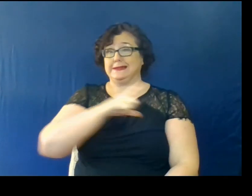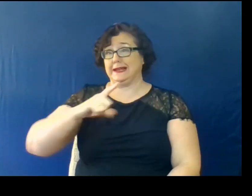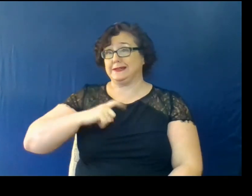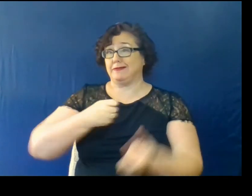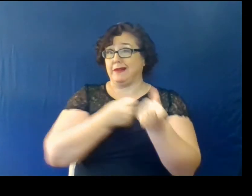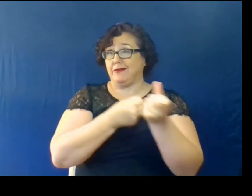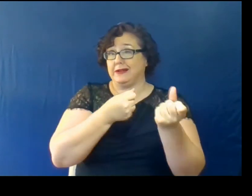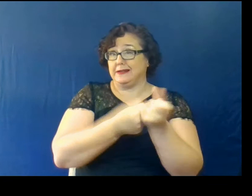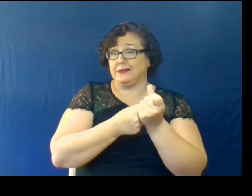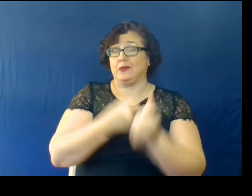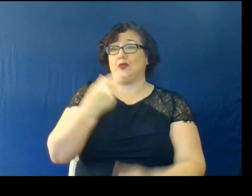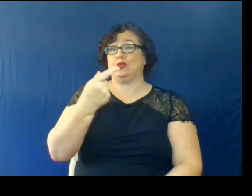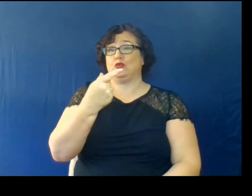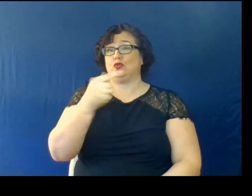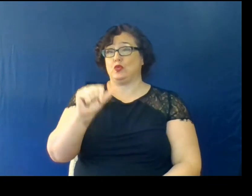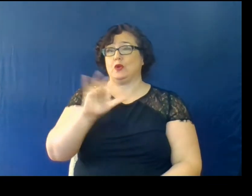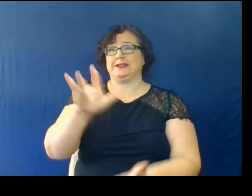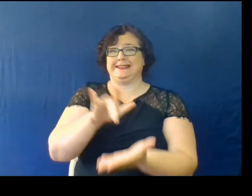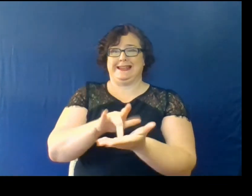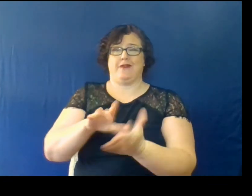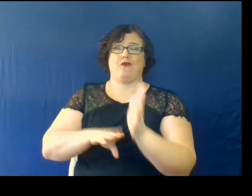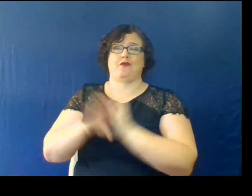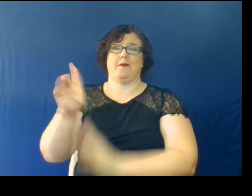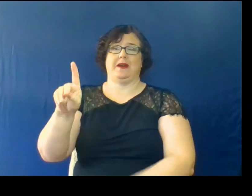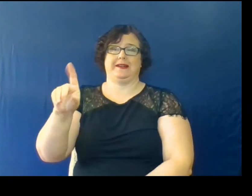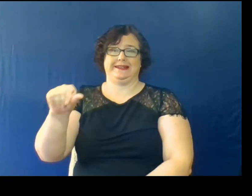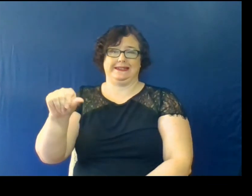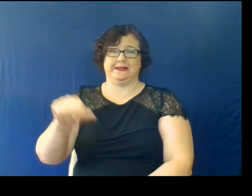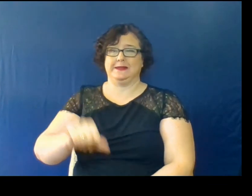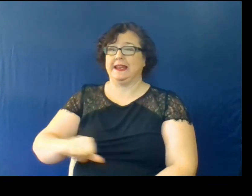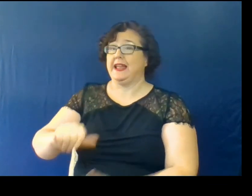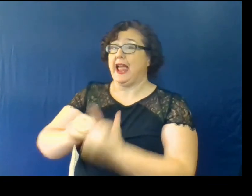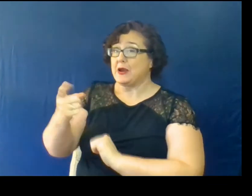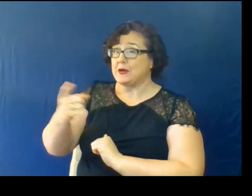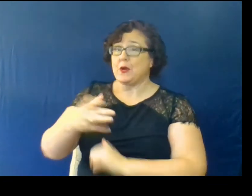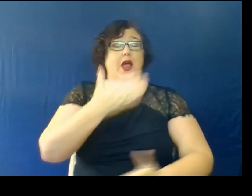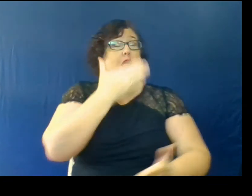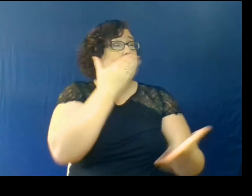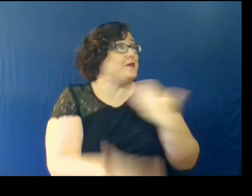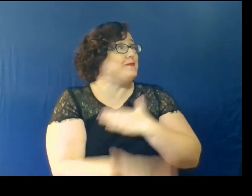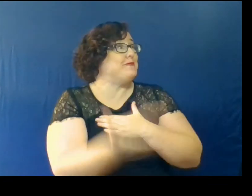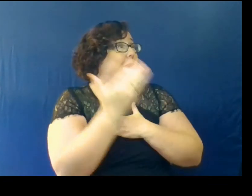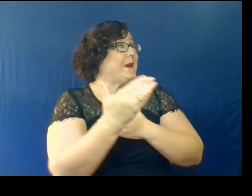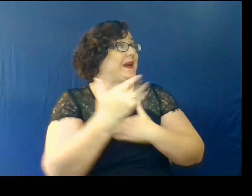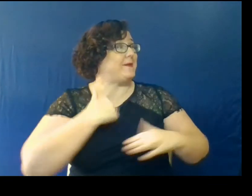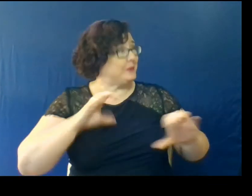Disabilities. Hey Charlie how are you doing? Good morning! I'm doing okay. I thank y'all for having